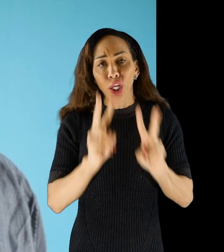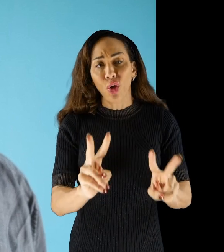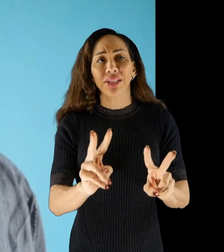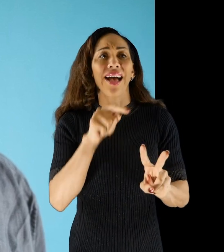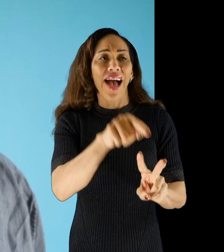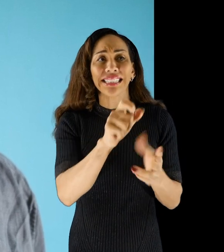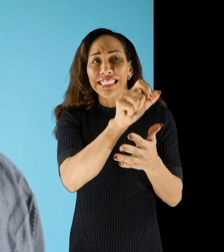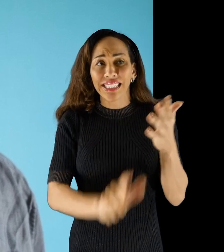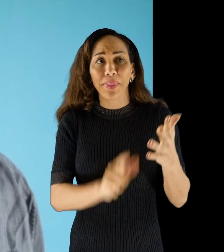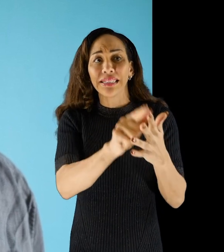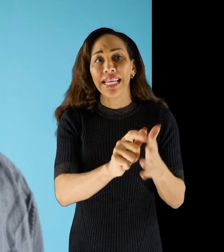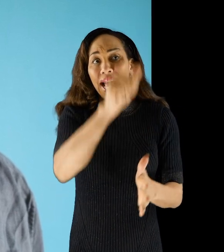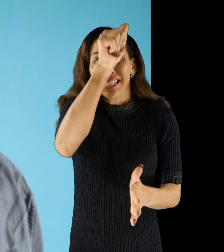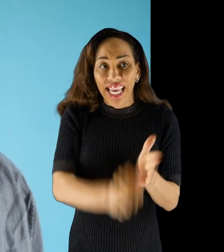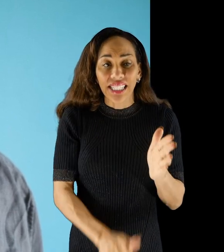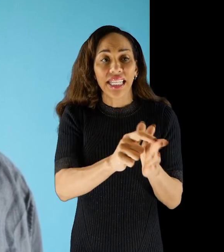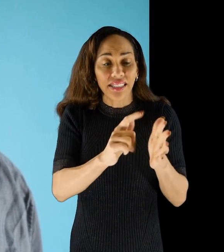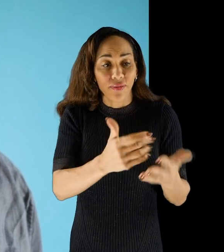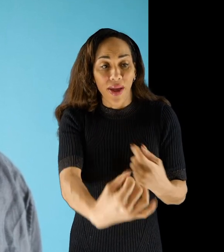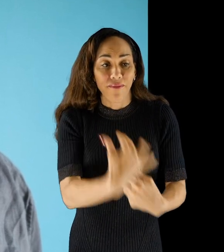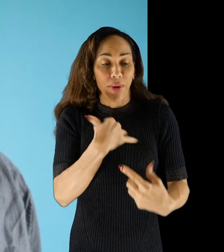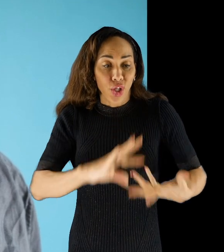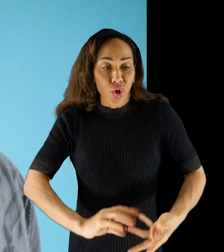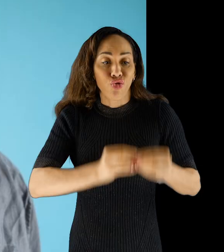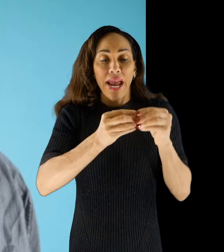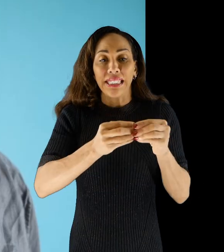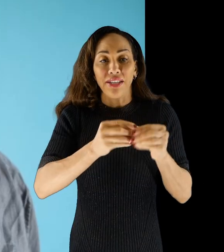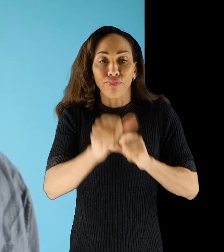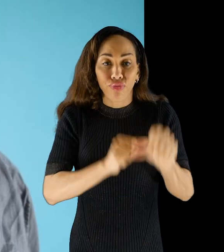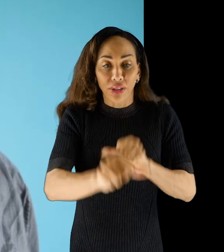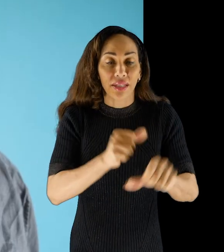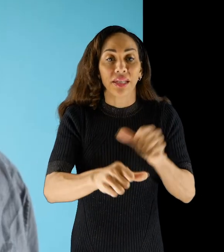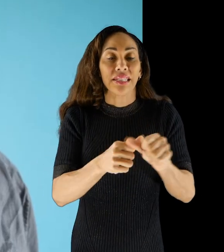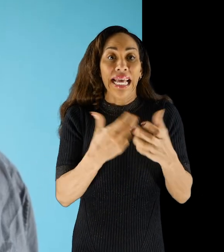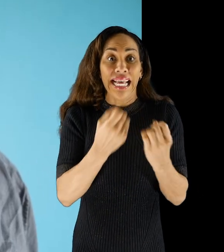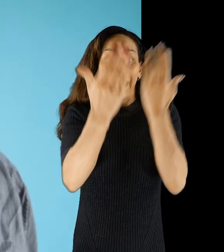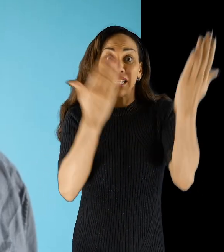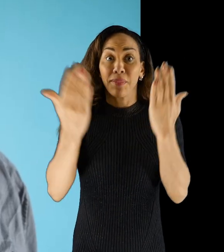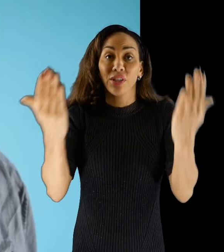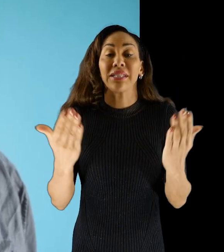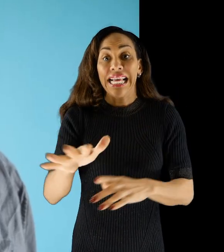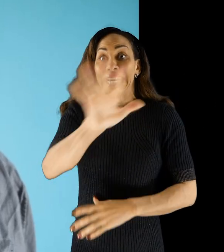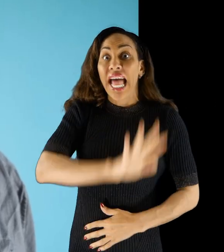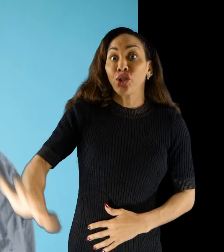disability as a valid catalyst for the creative process and has developed a number of exhibitions nationally and internationally.